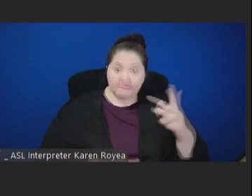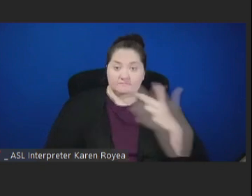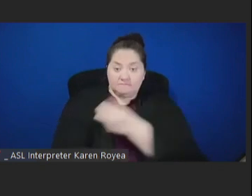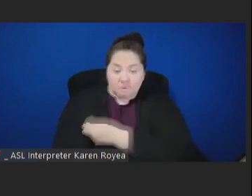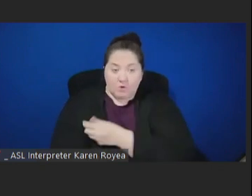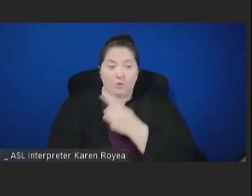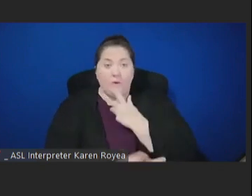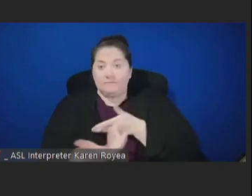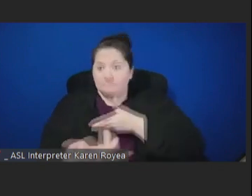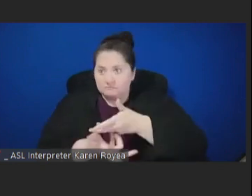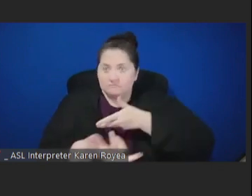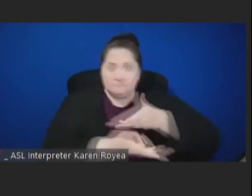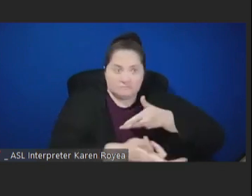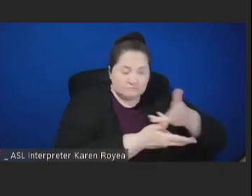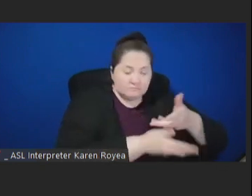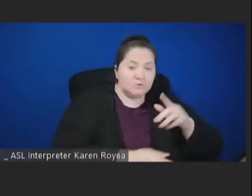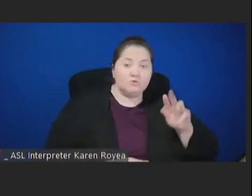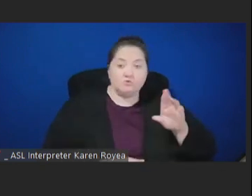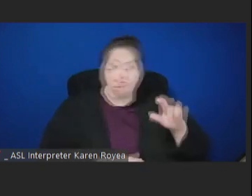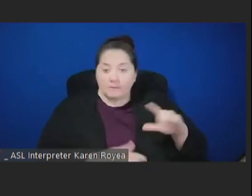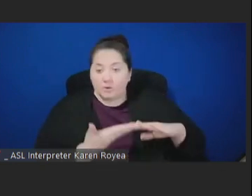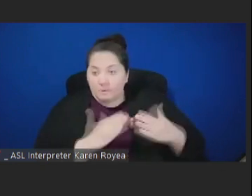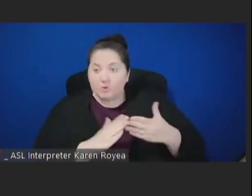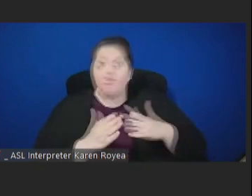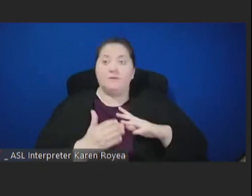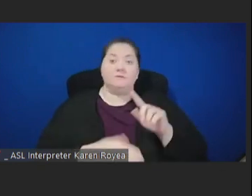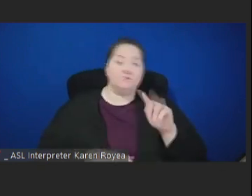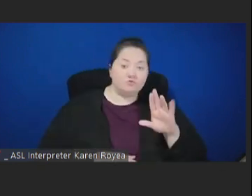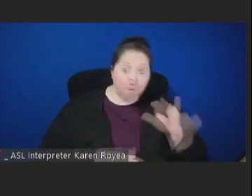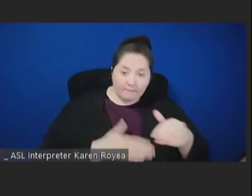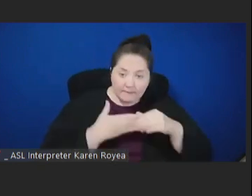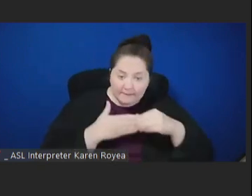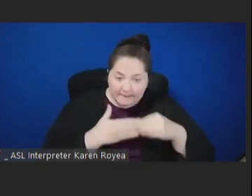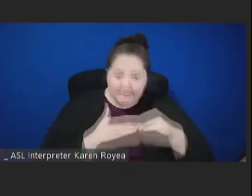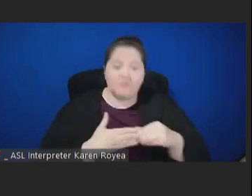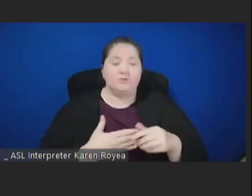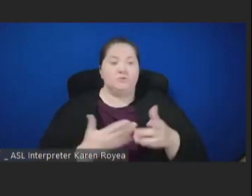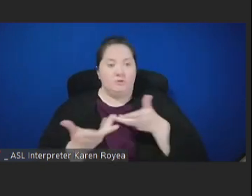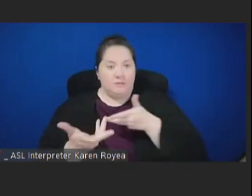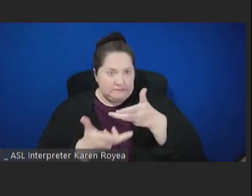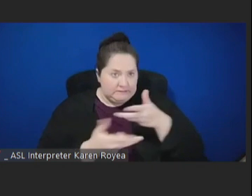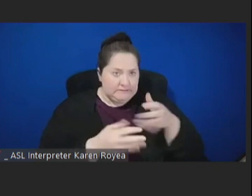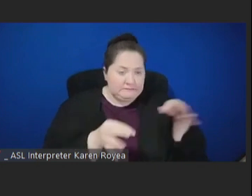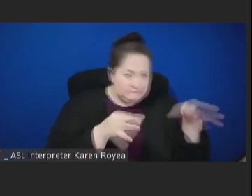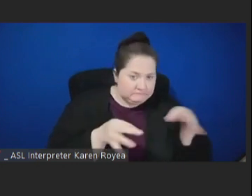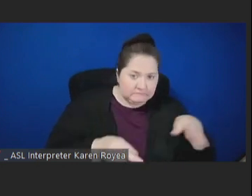tribal communities to emphasize the importance of these countermeasures. The Indian Health Service